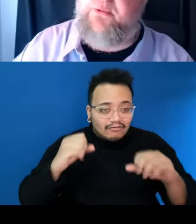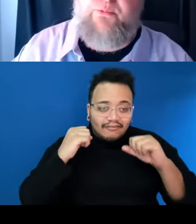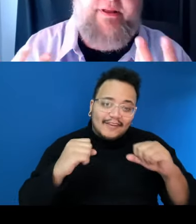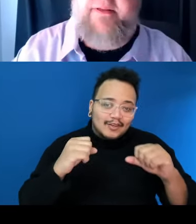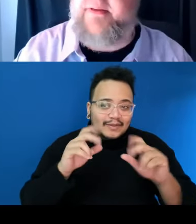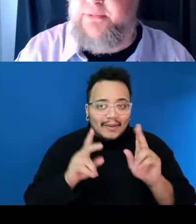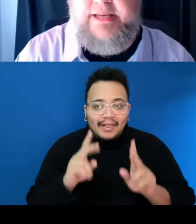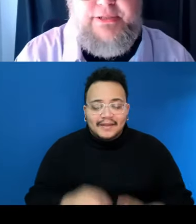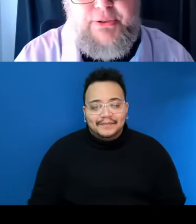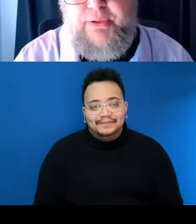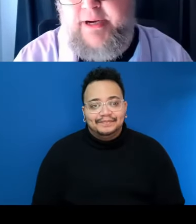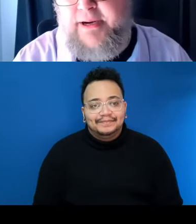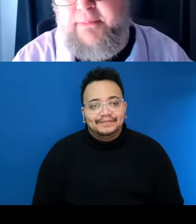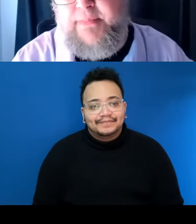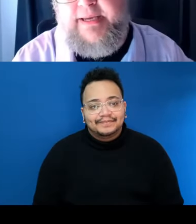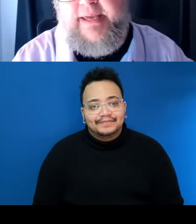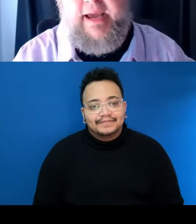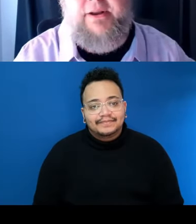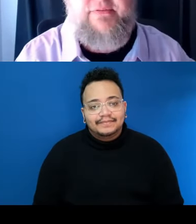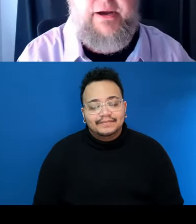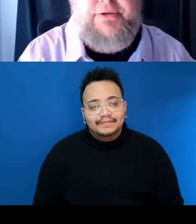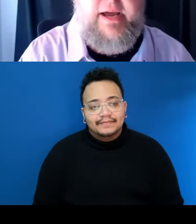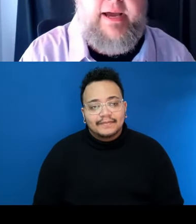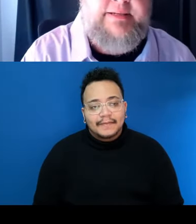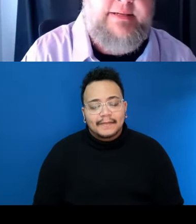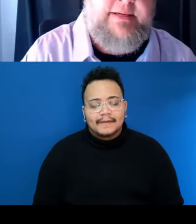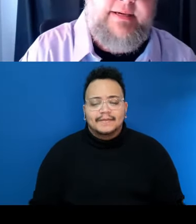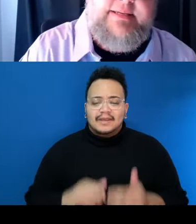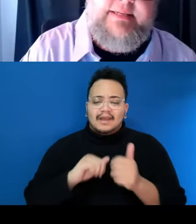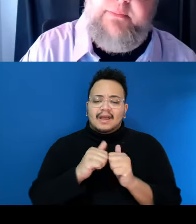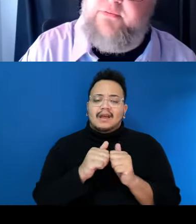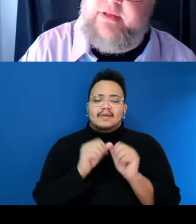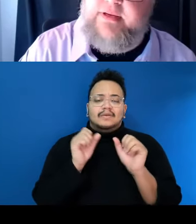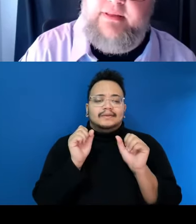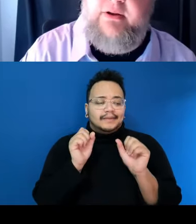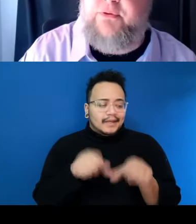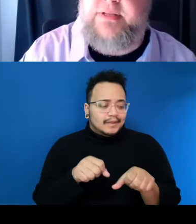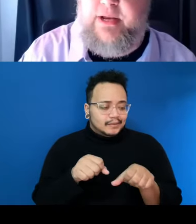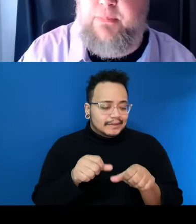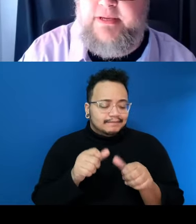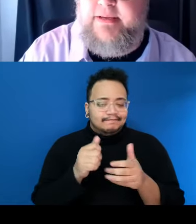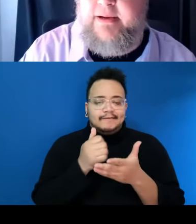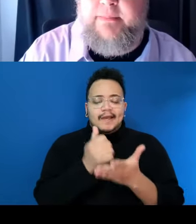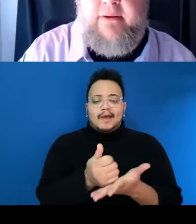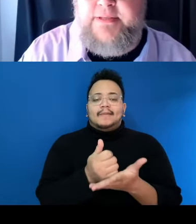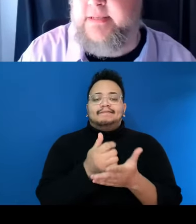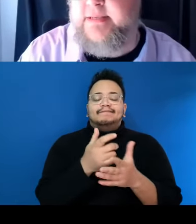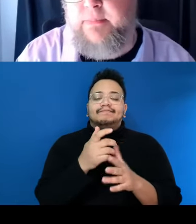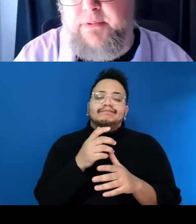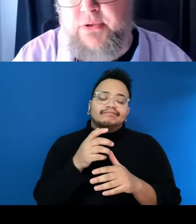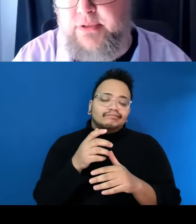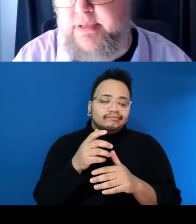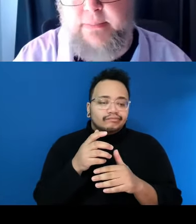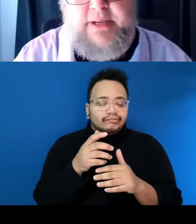So one of the things that we can do, again to kind of counteract, some of the conversion therapy efforts is to see people's wholeness.